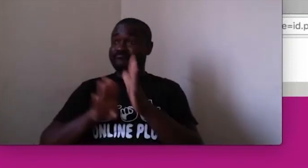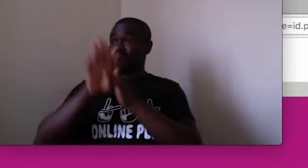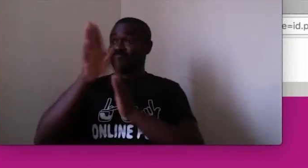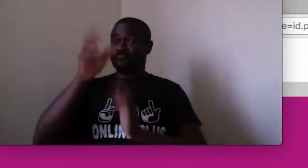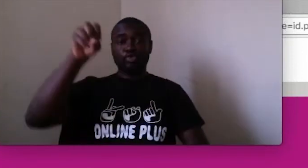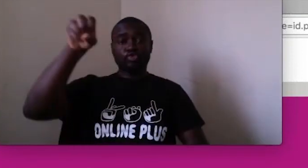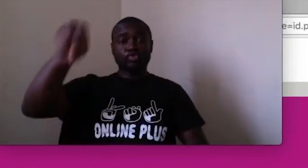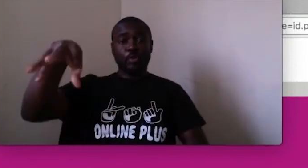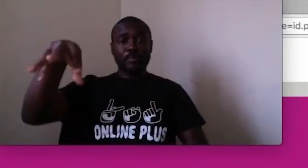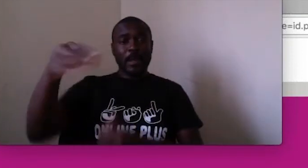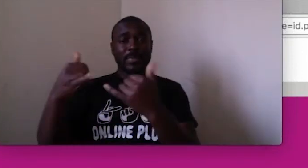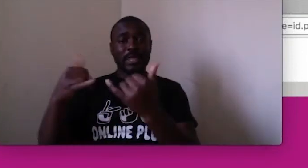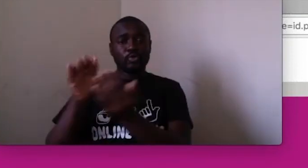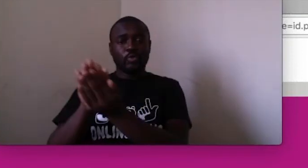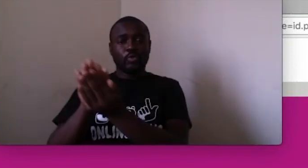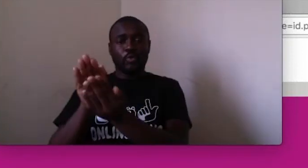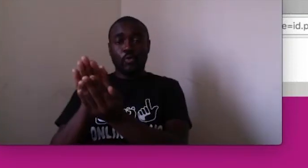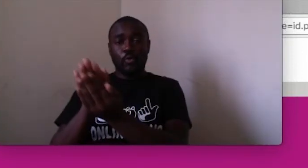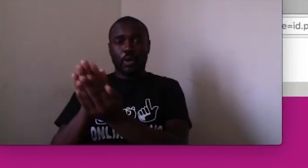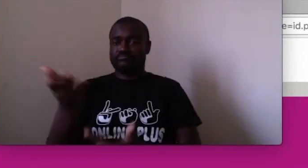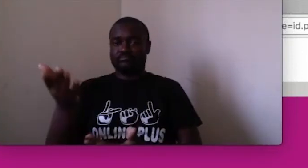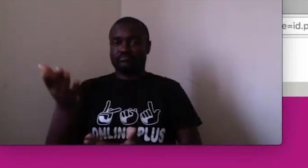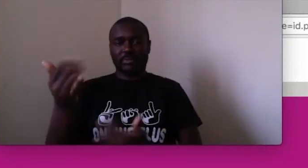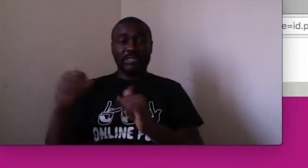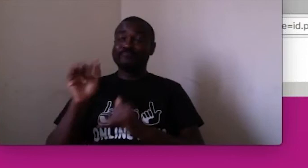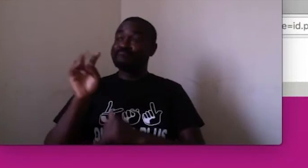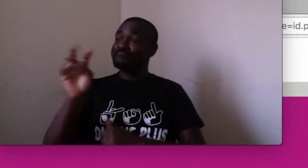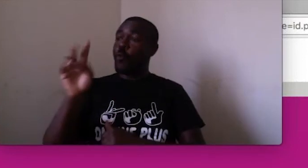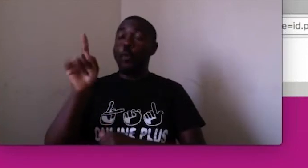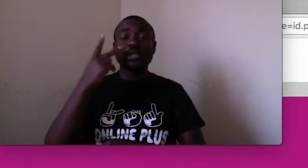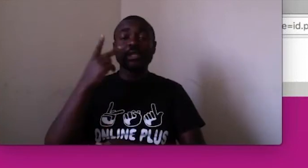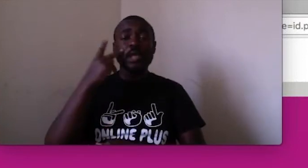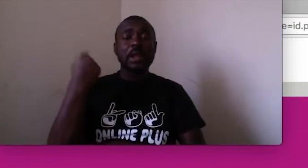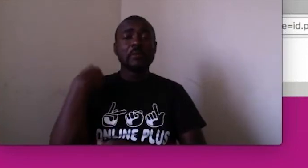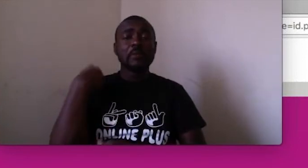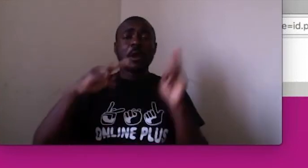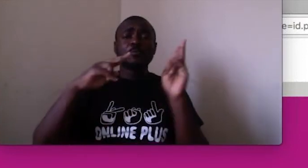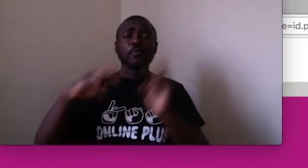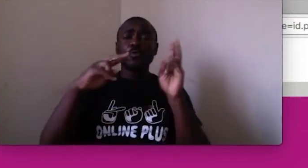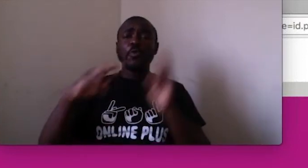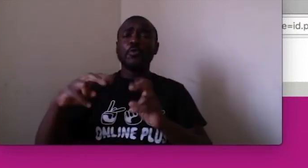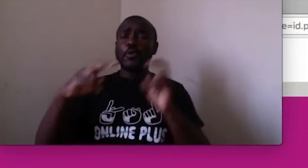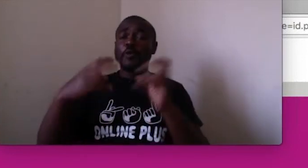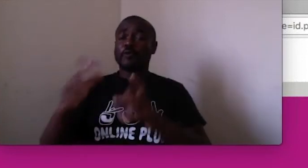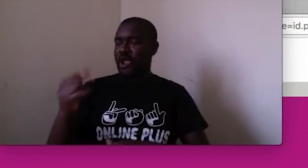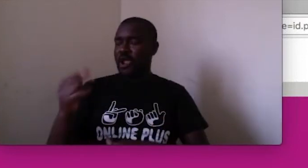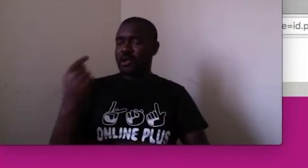so I before I just developed I presented the idea and applied for it that's it or put it in the Play store